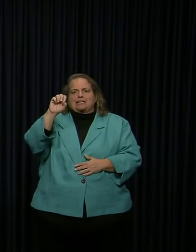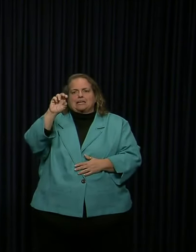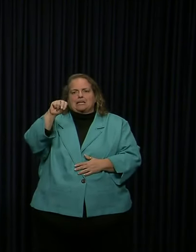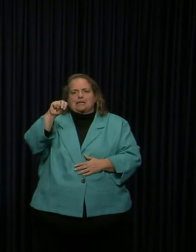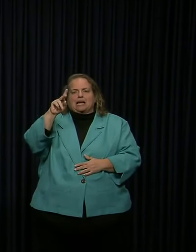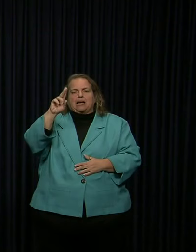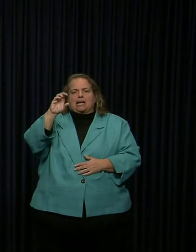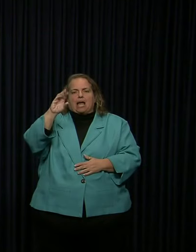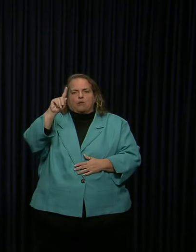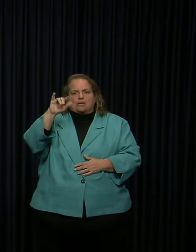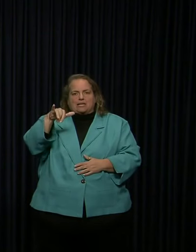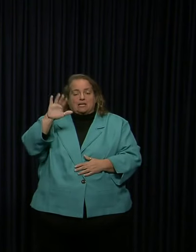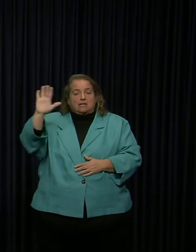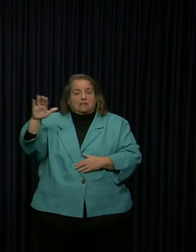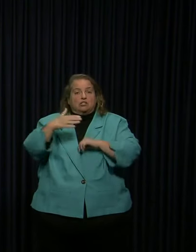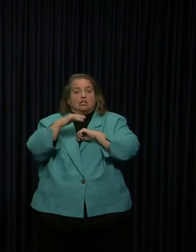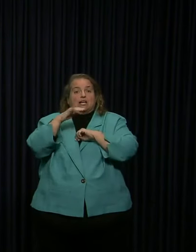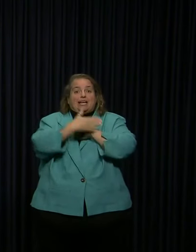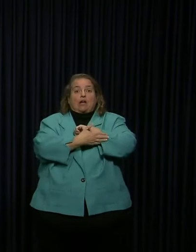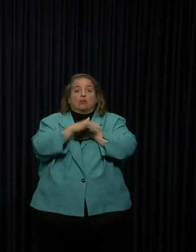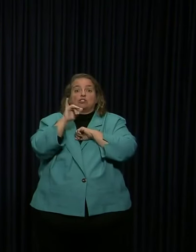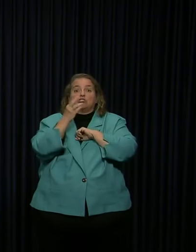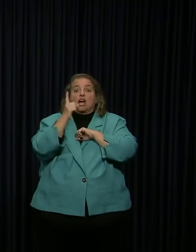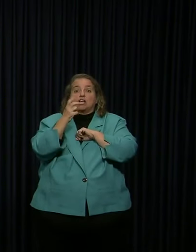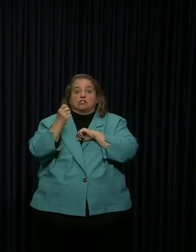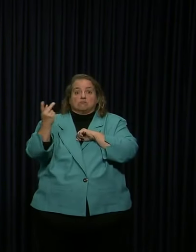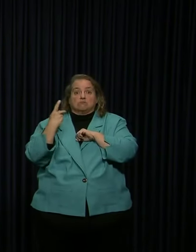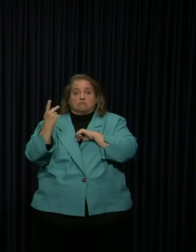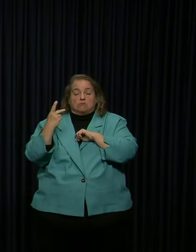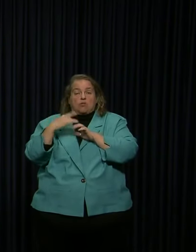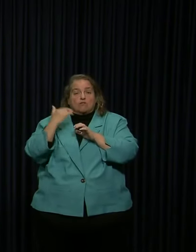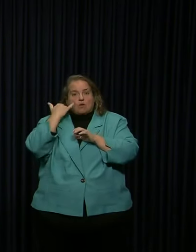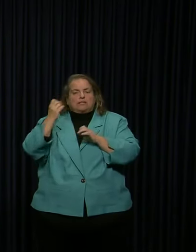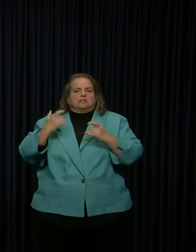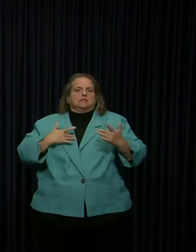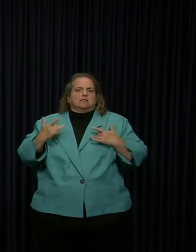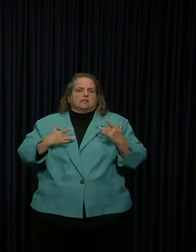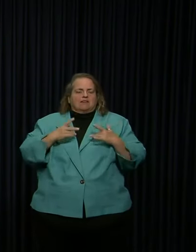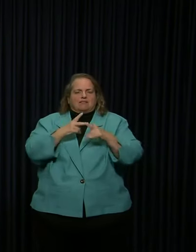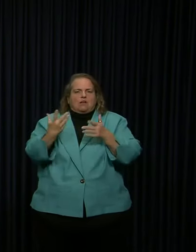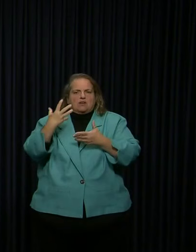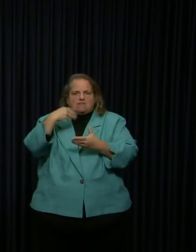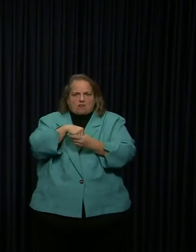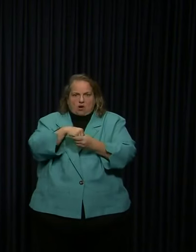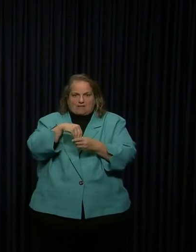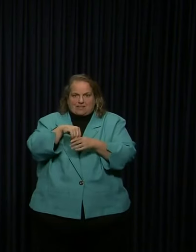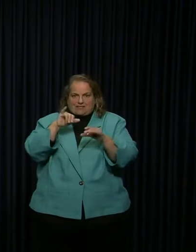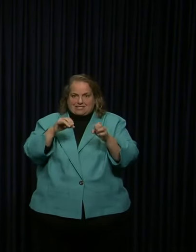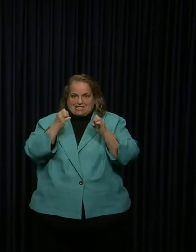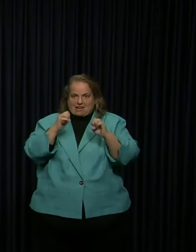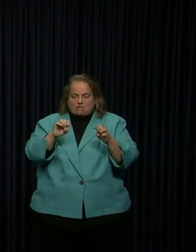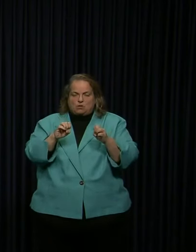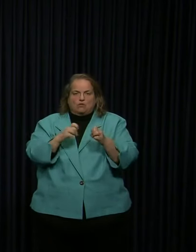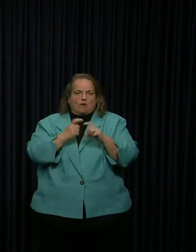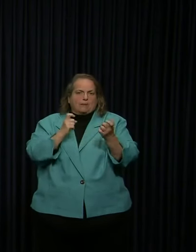THERE. JOE. GENERAL ASSEMBLY RETURNS TOMORROW.